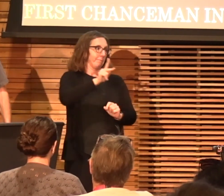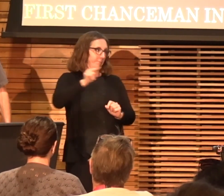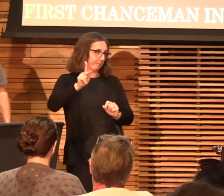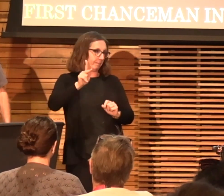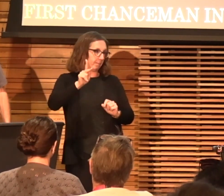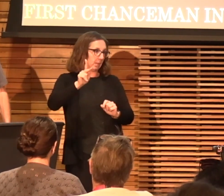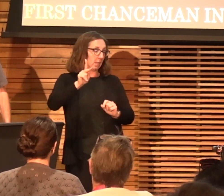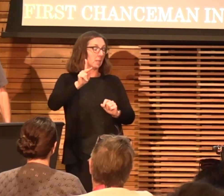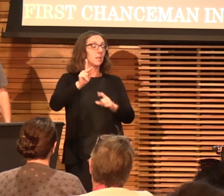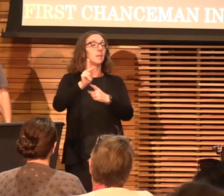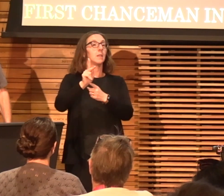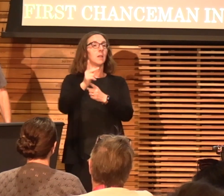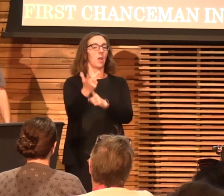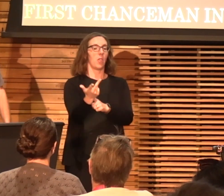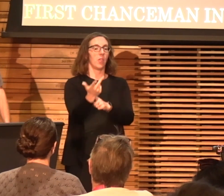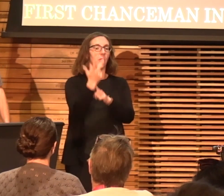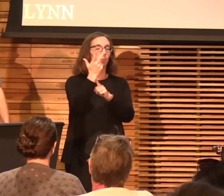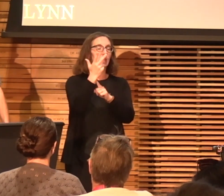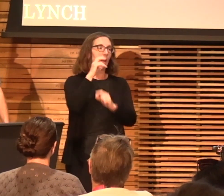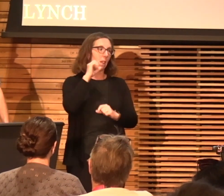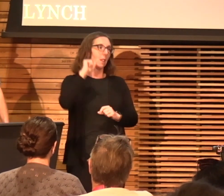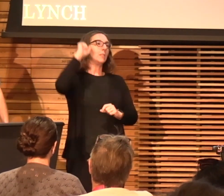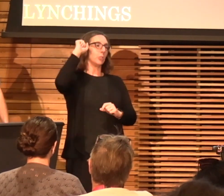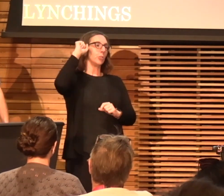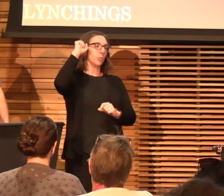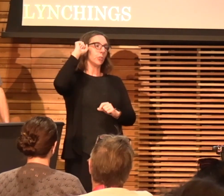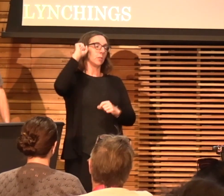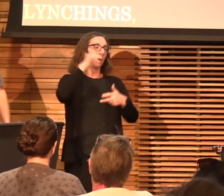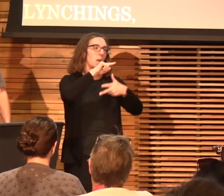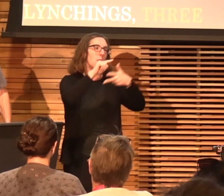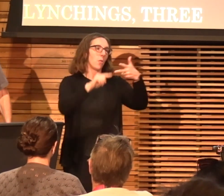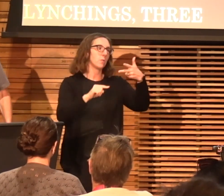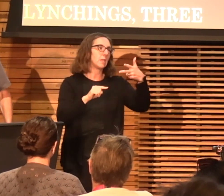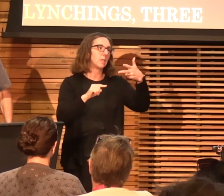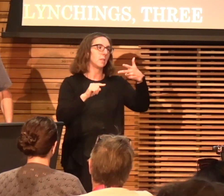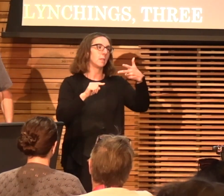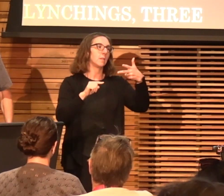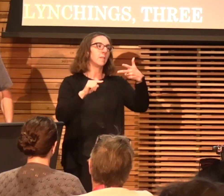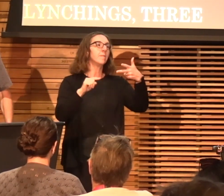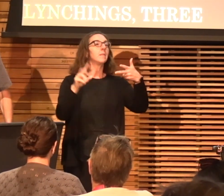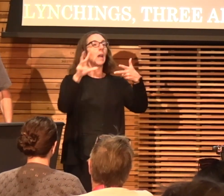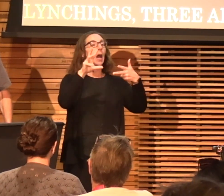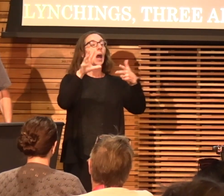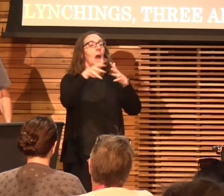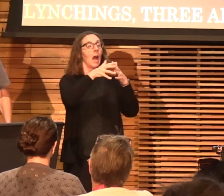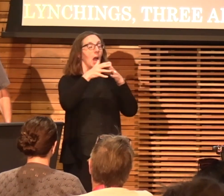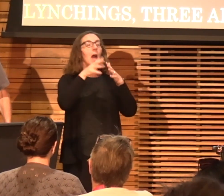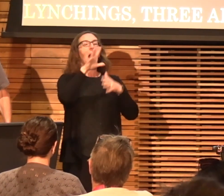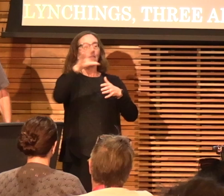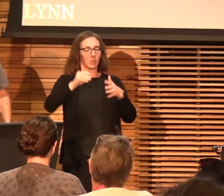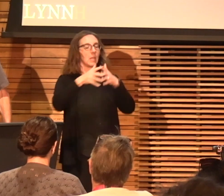there're three lynchings. Three African American men are lynched in Tuscumbia